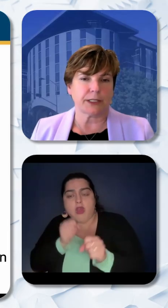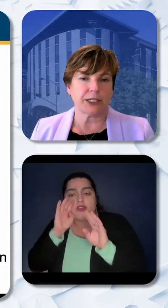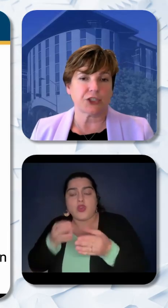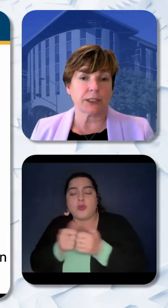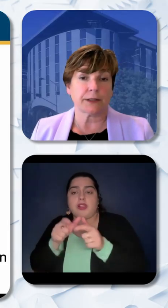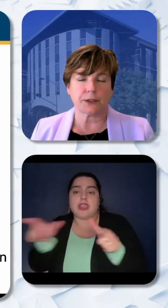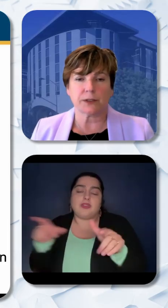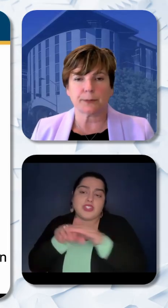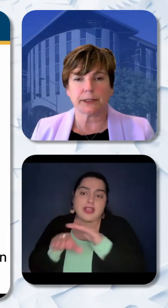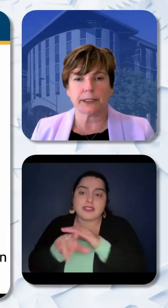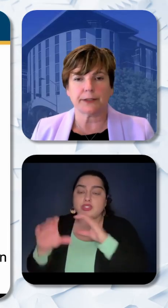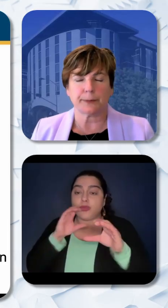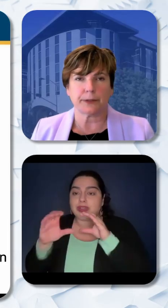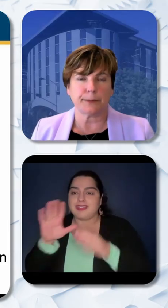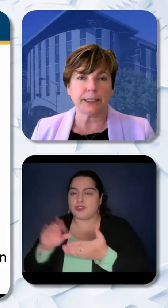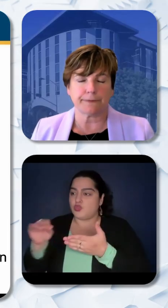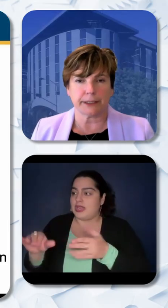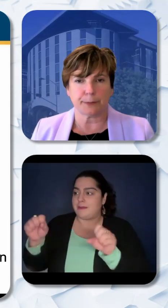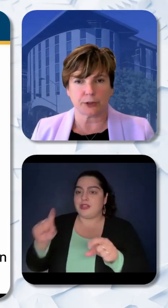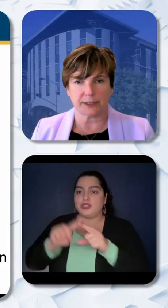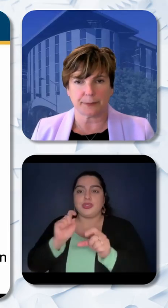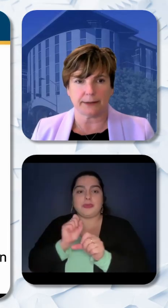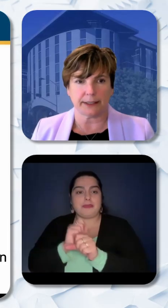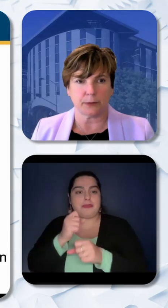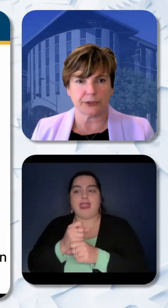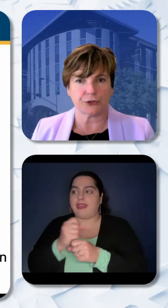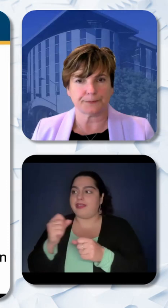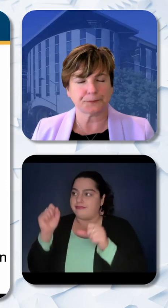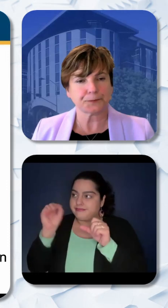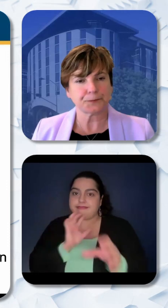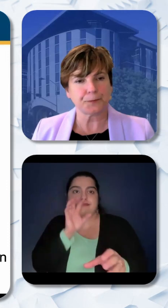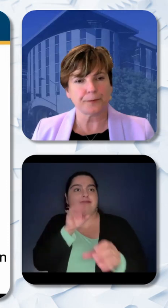communication, and the student's ability to meaningfully participate in language.